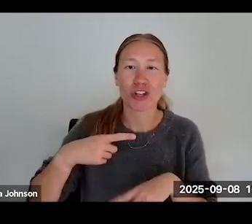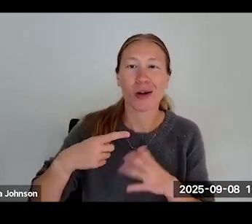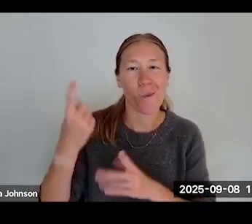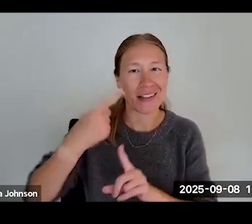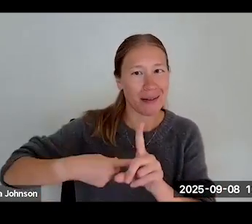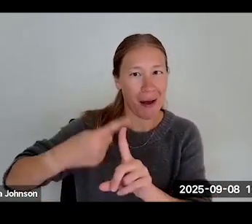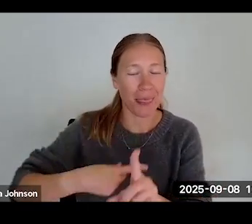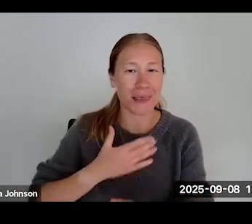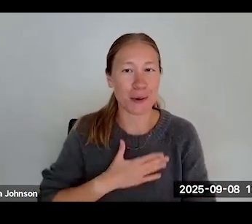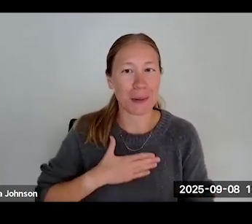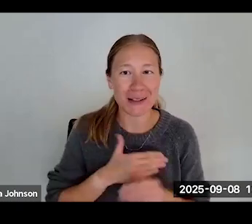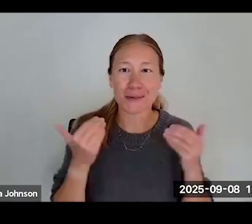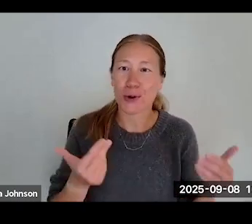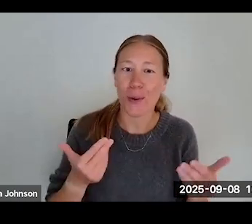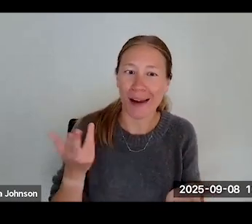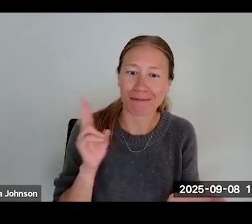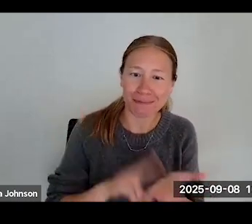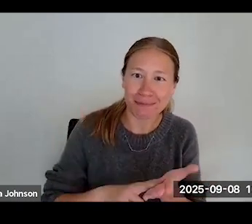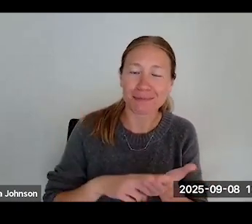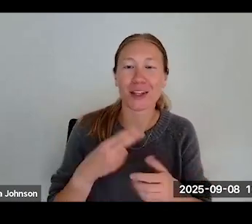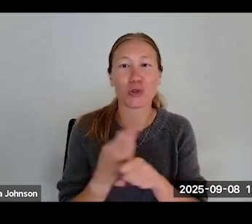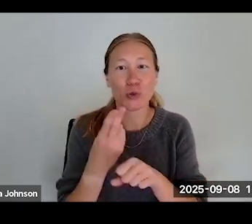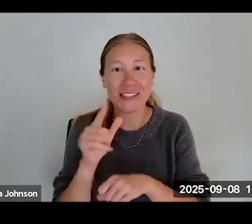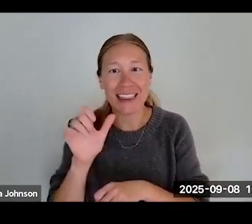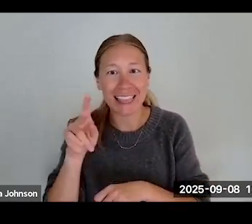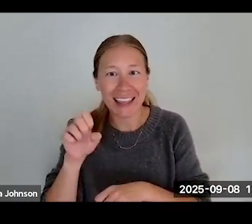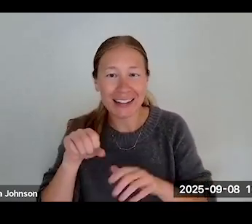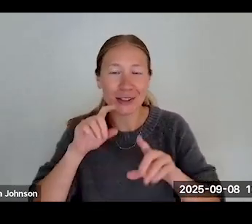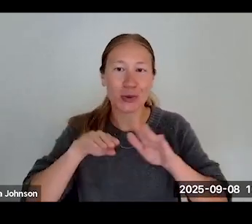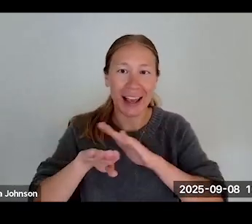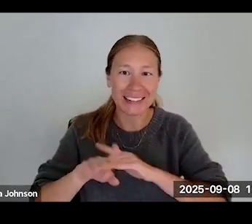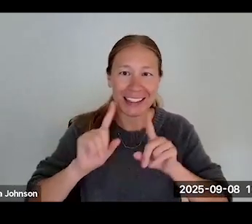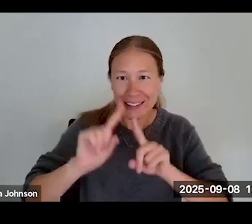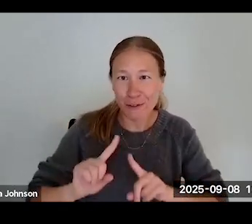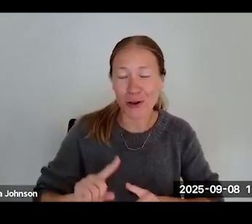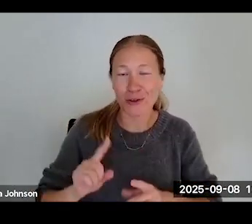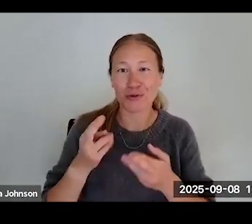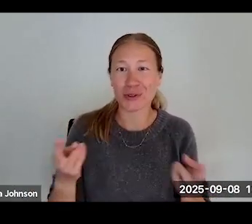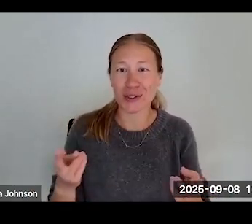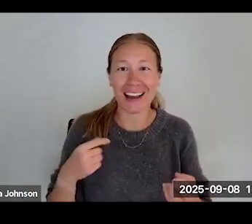So please utilize these links to access these resources. And I think that might be it.